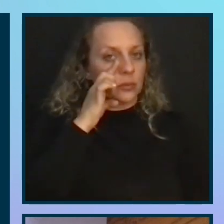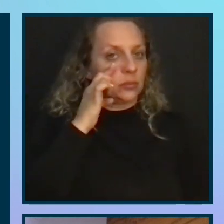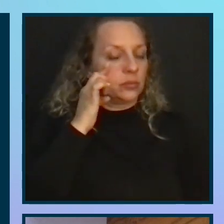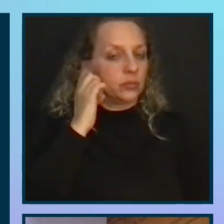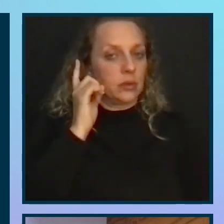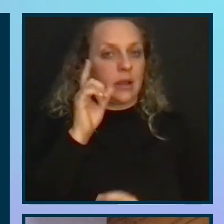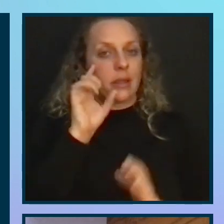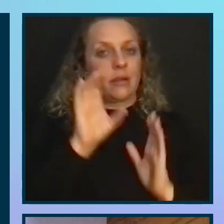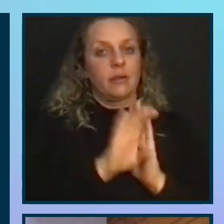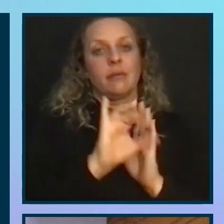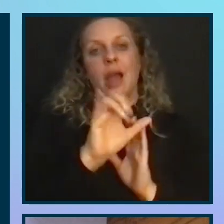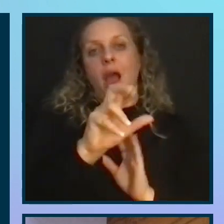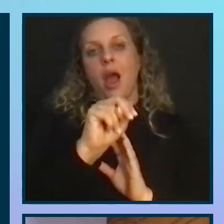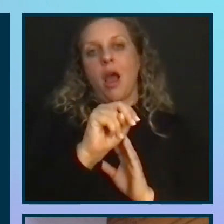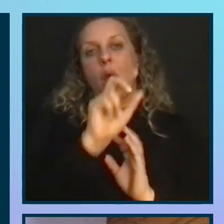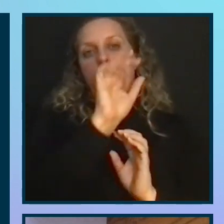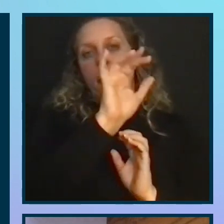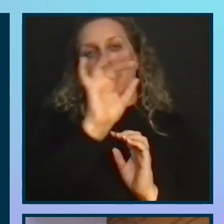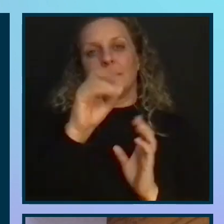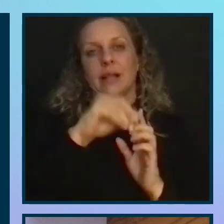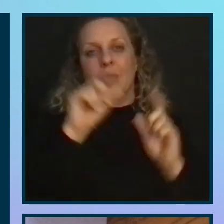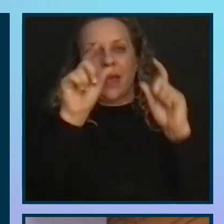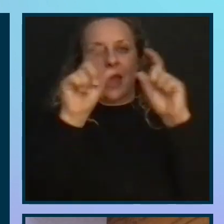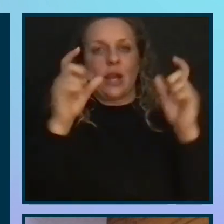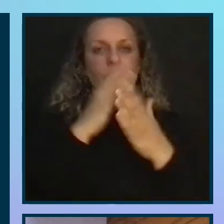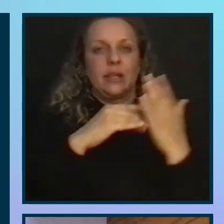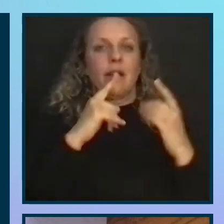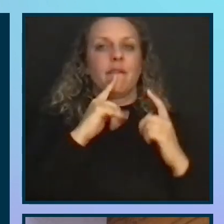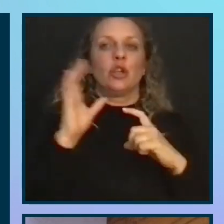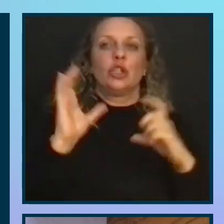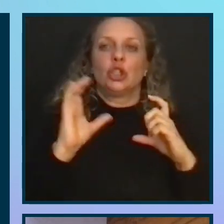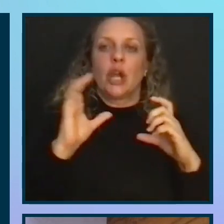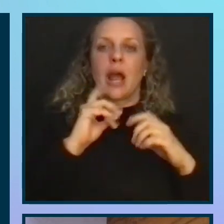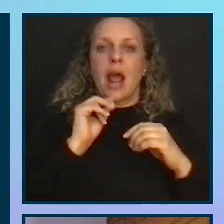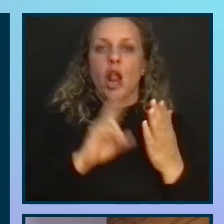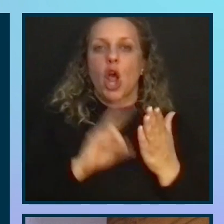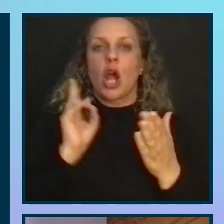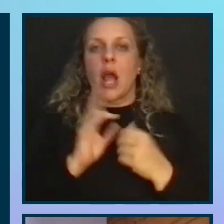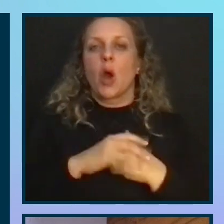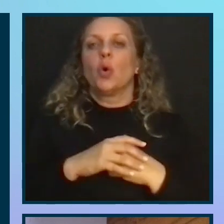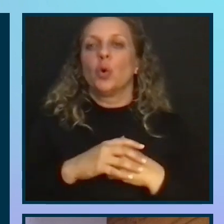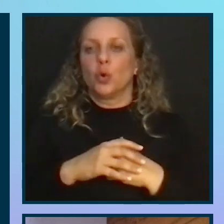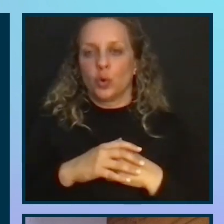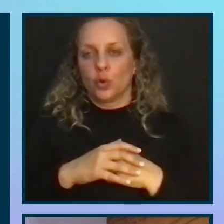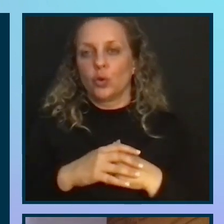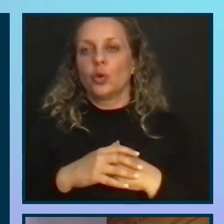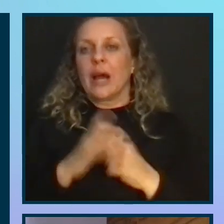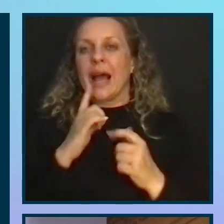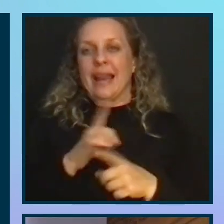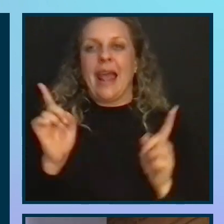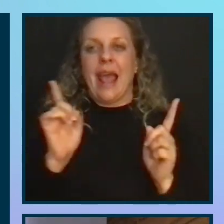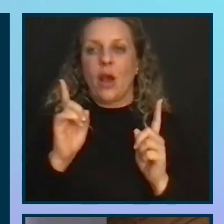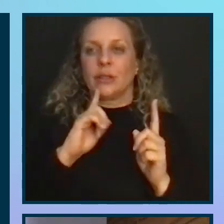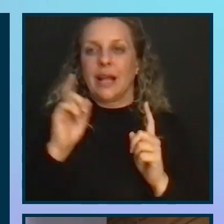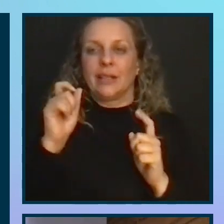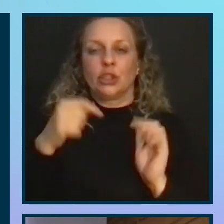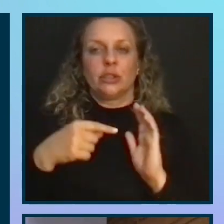which sit in the header section for chat and logout, they're announced, it's not just the symbol or file name.